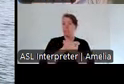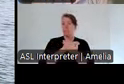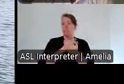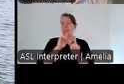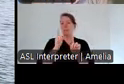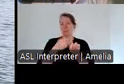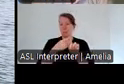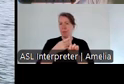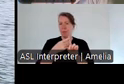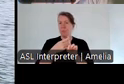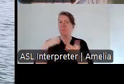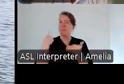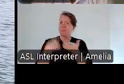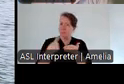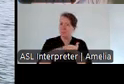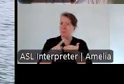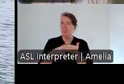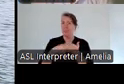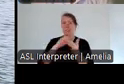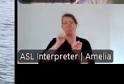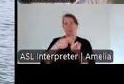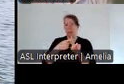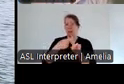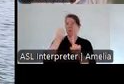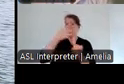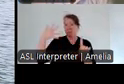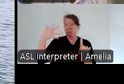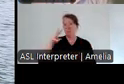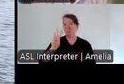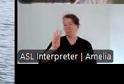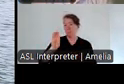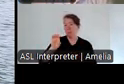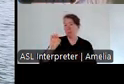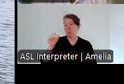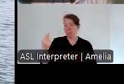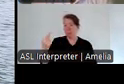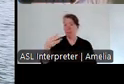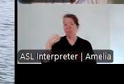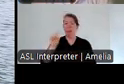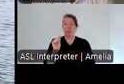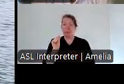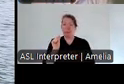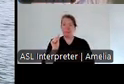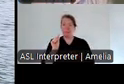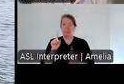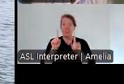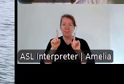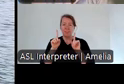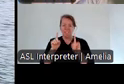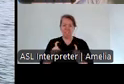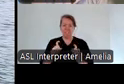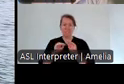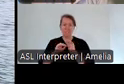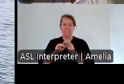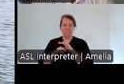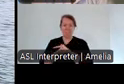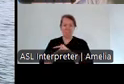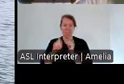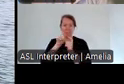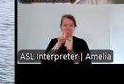And it gets a little bit into accessibility testing and, like, the... the specifics of digital accessibility.